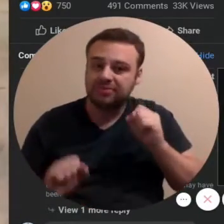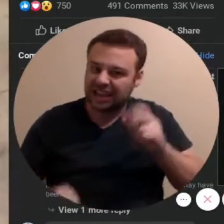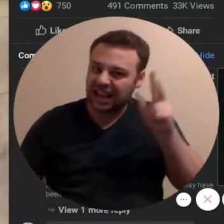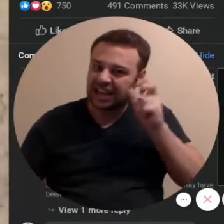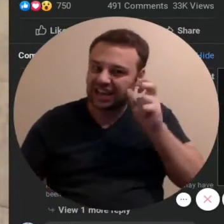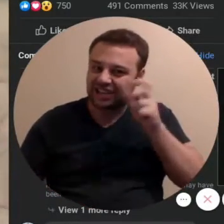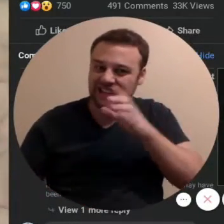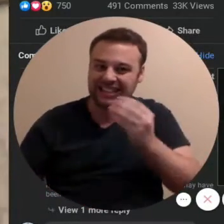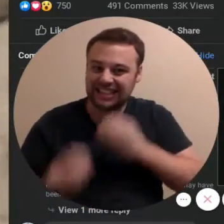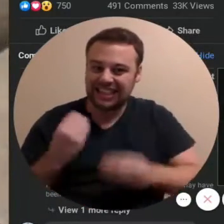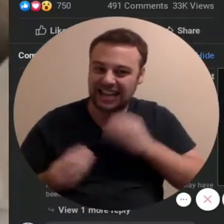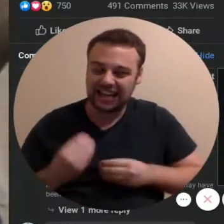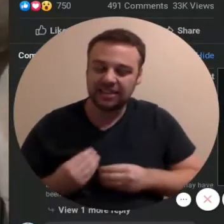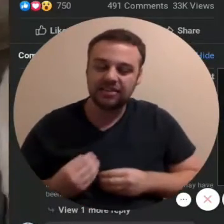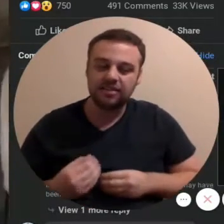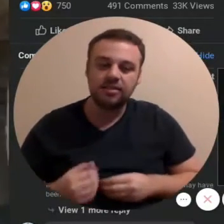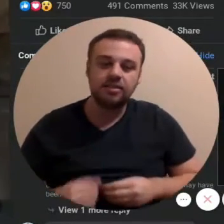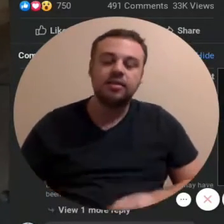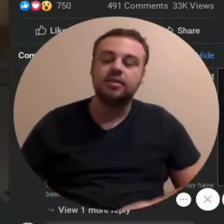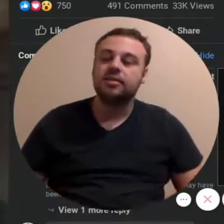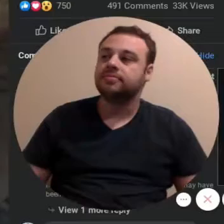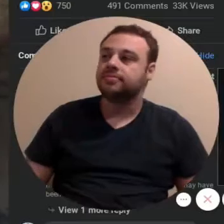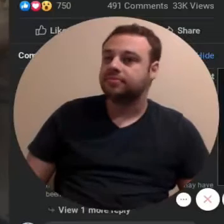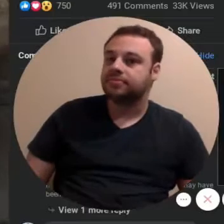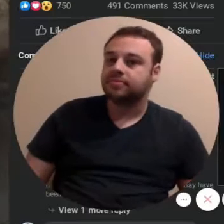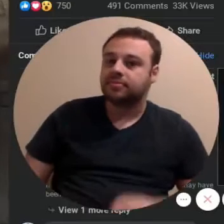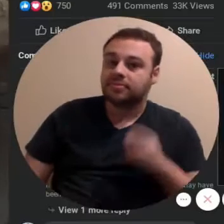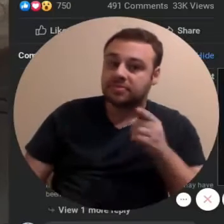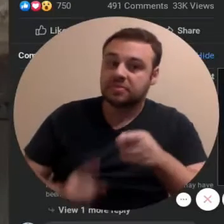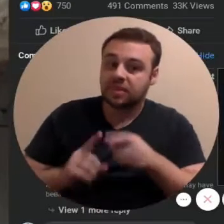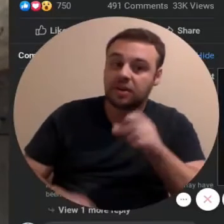Julie: Central and South America. They're in the rainforest climate, which is why we kind of have a